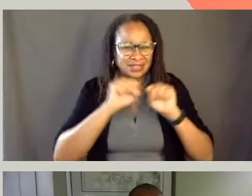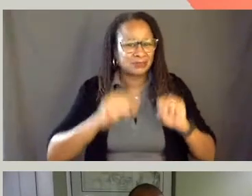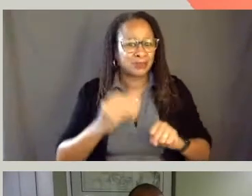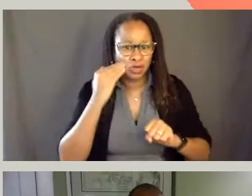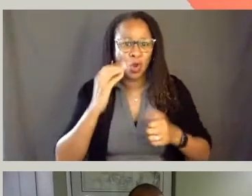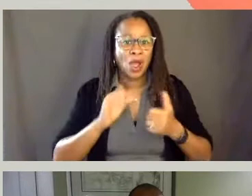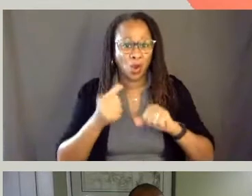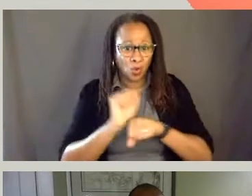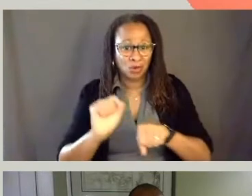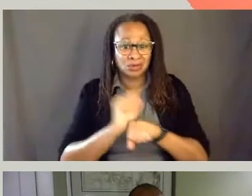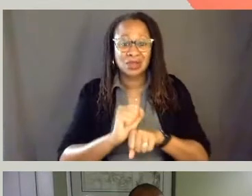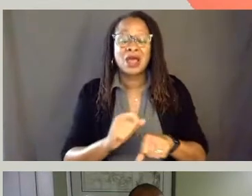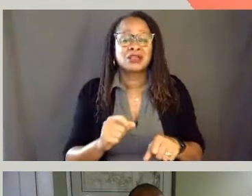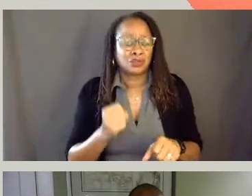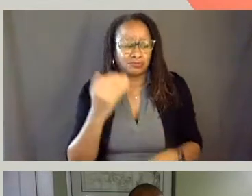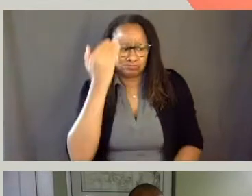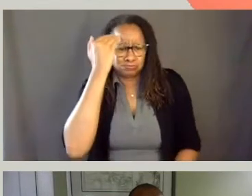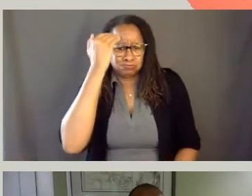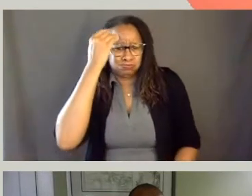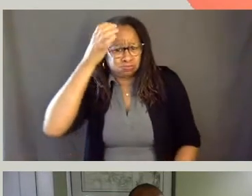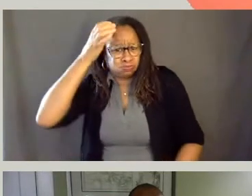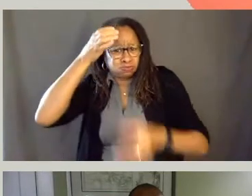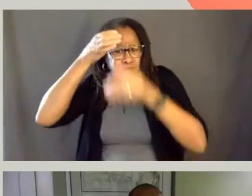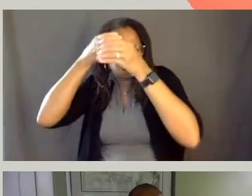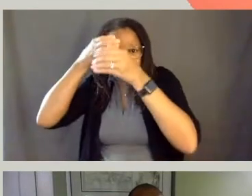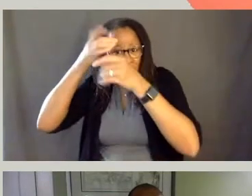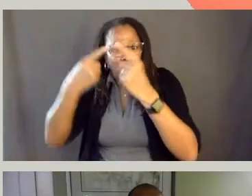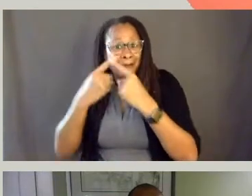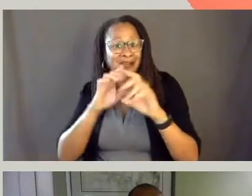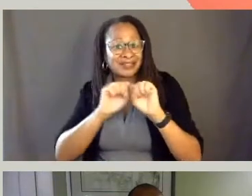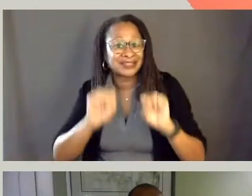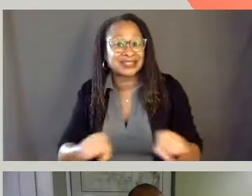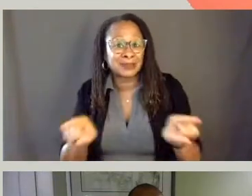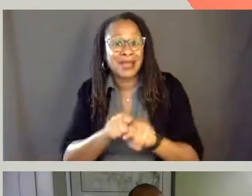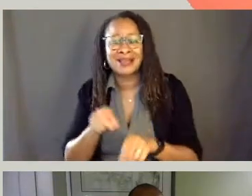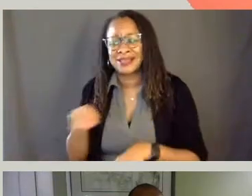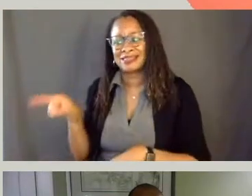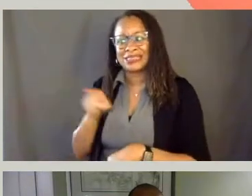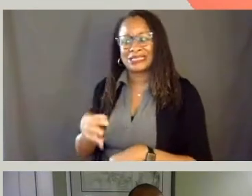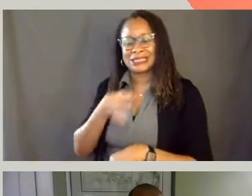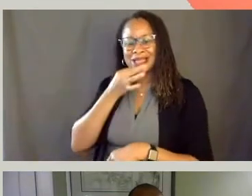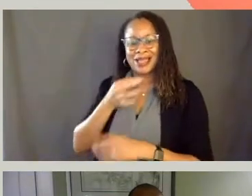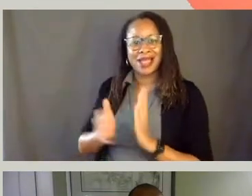So they're just as knowledgeable as these experts. And early on, I felt like that scale was